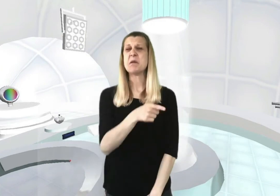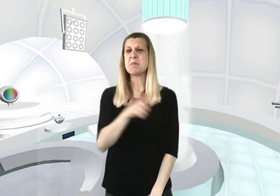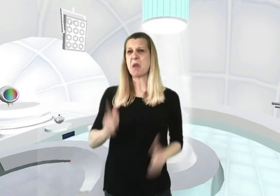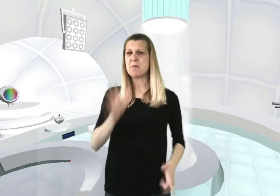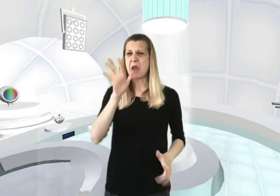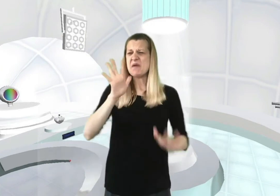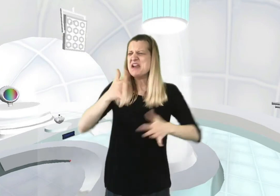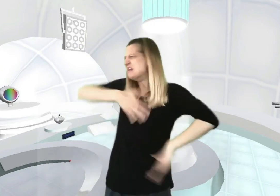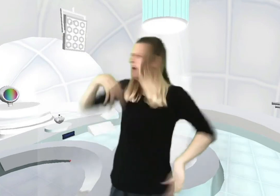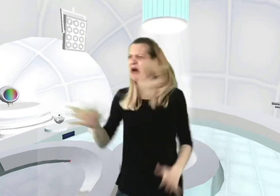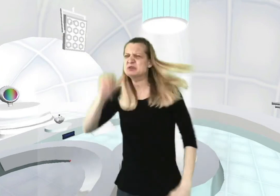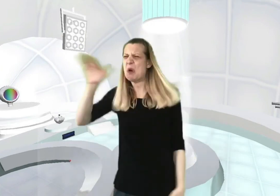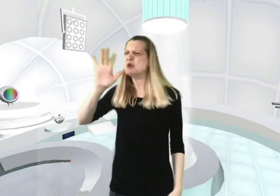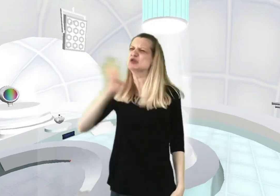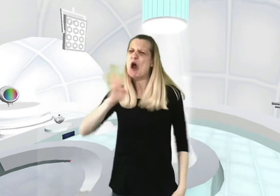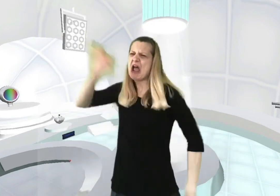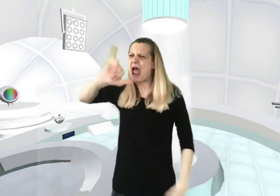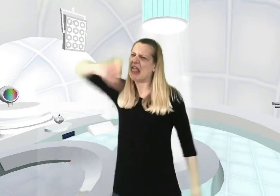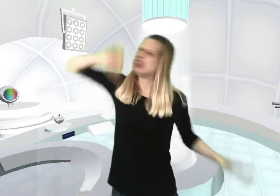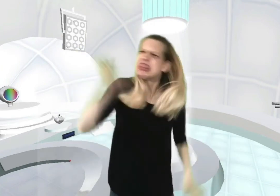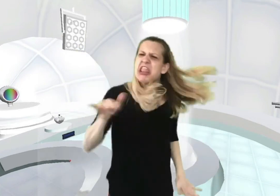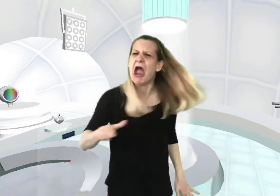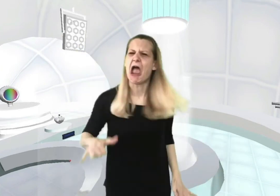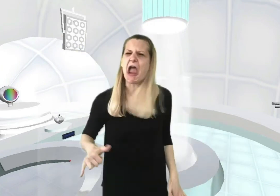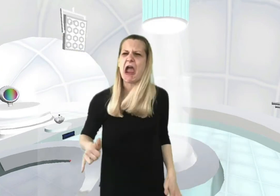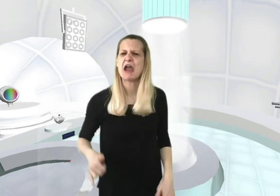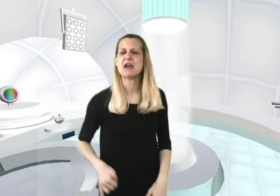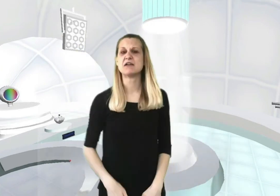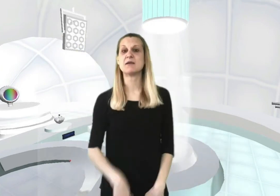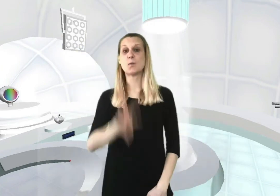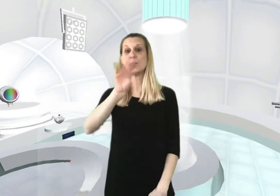"Don’t talk about it!" wailed Mrs. Teavee.